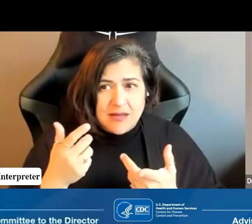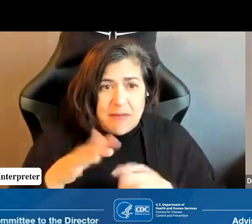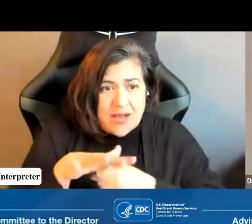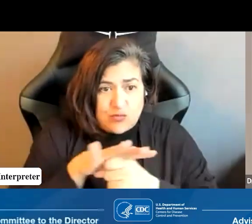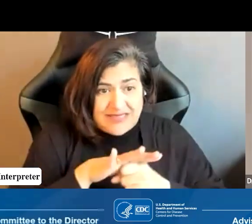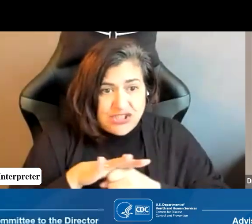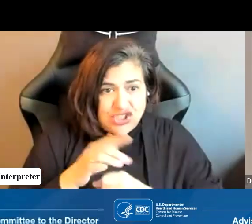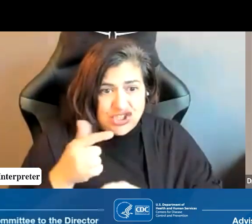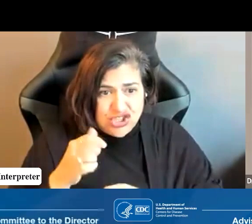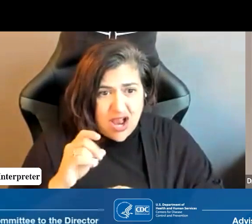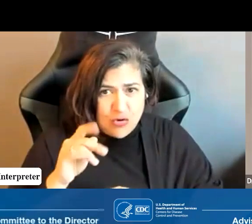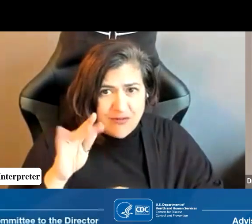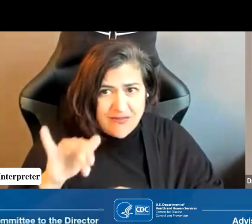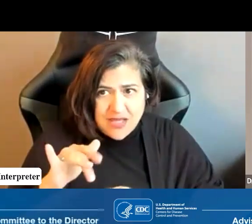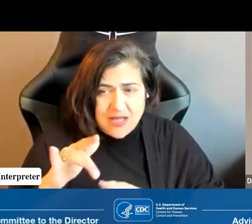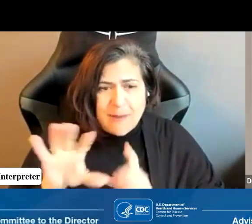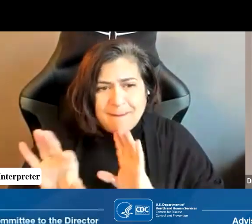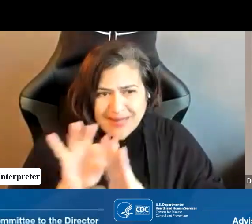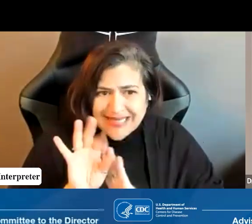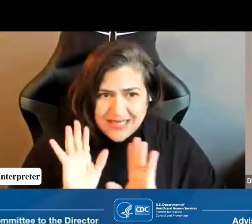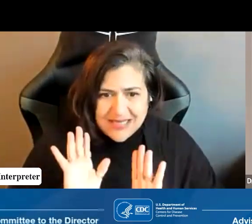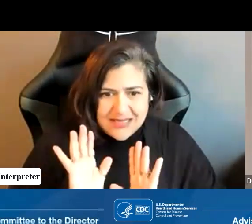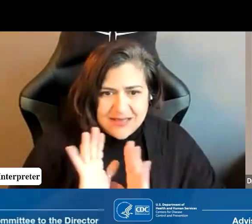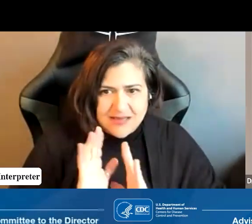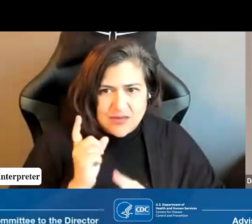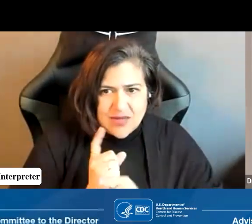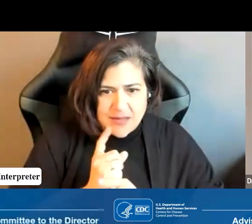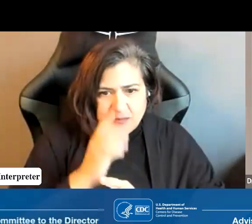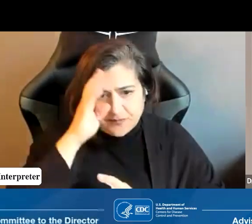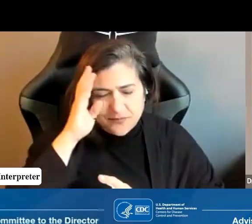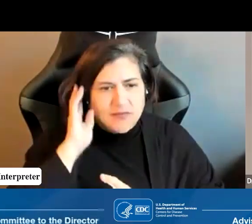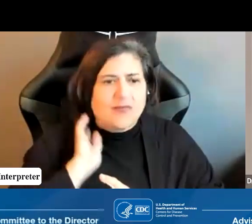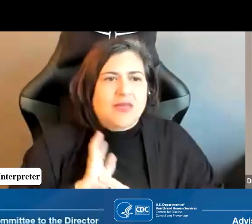by county, whatever, pick, right? You all need to row in the same direction.